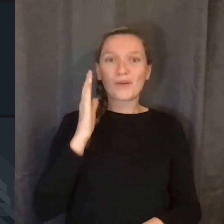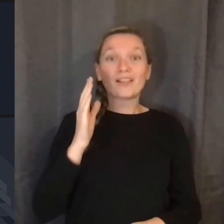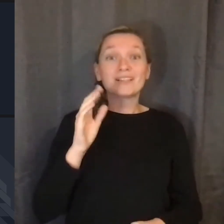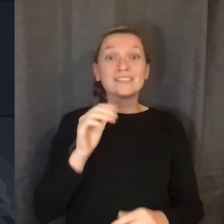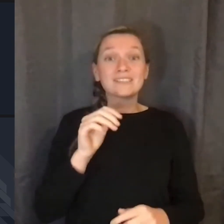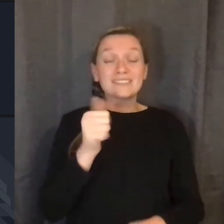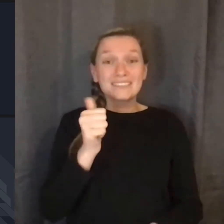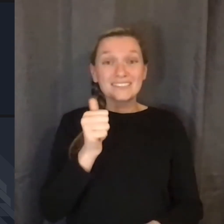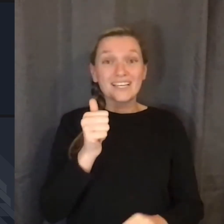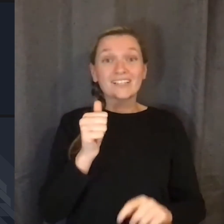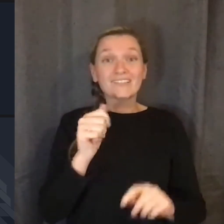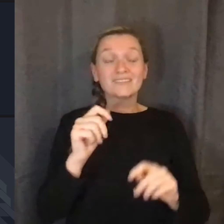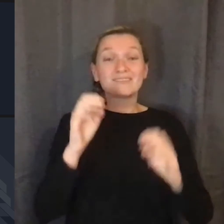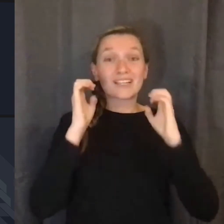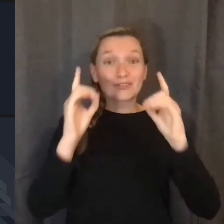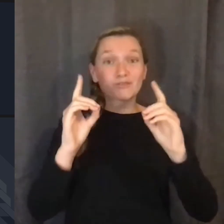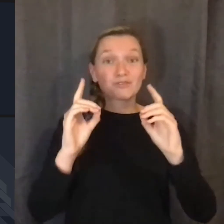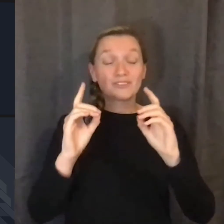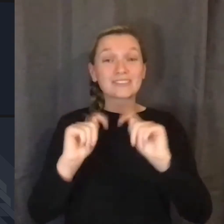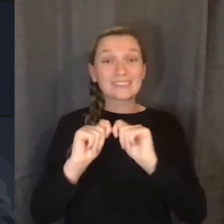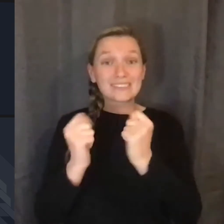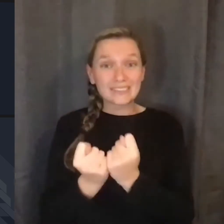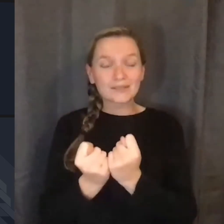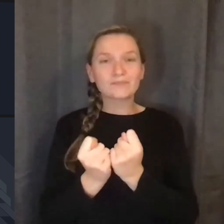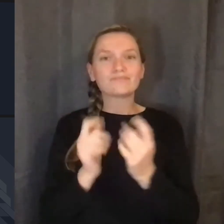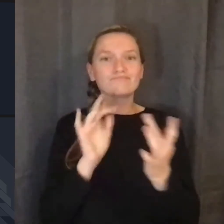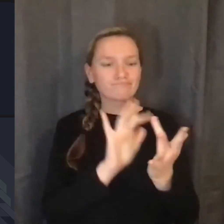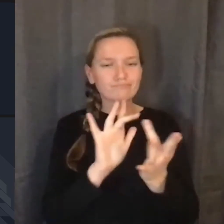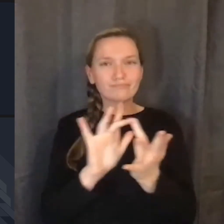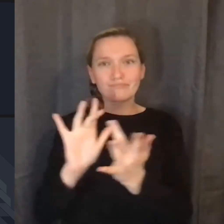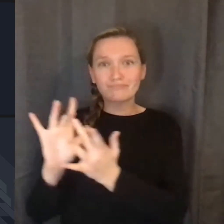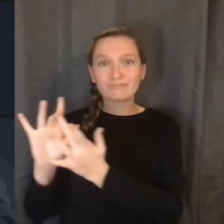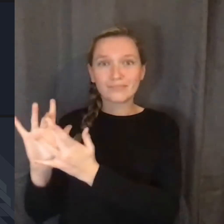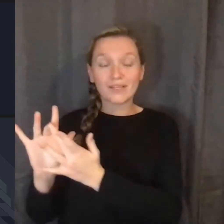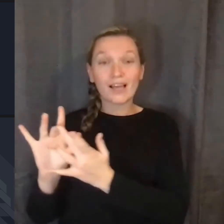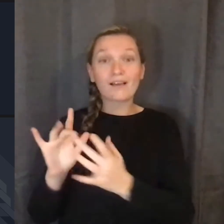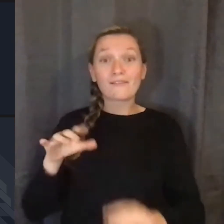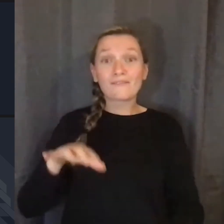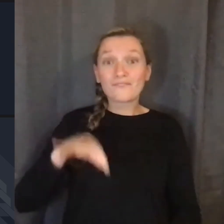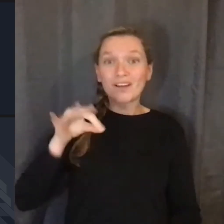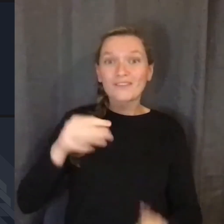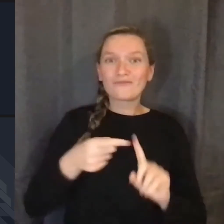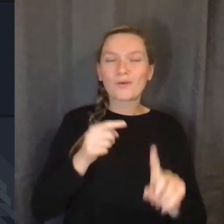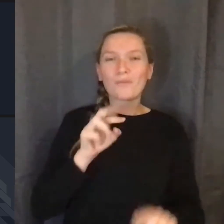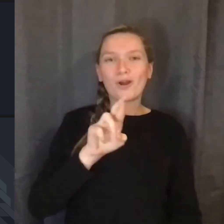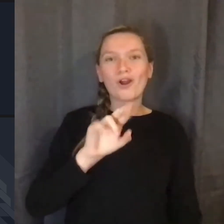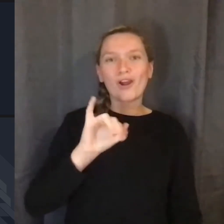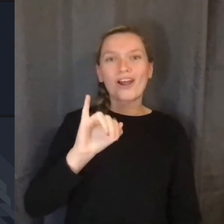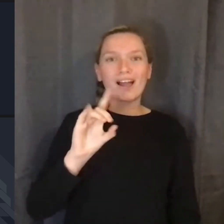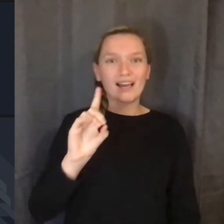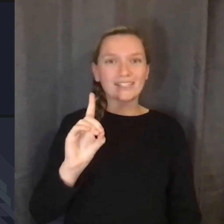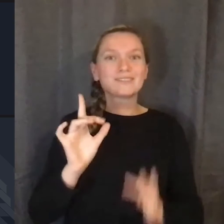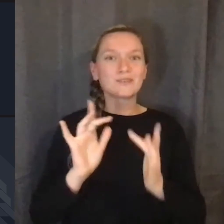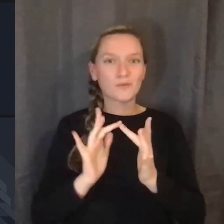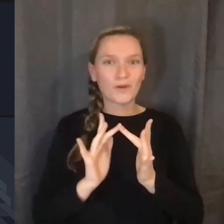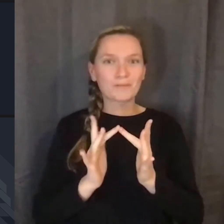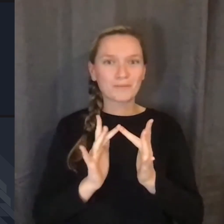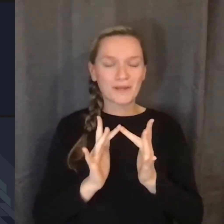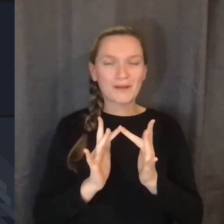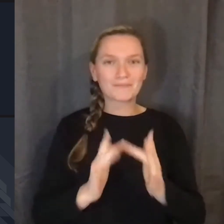interpreting teams that work in high schools around New York from the RID website.